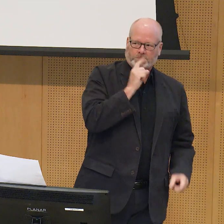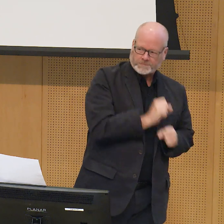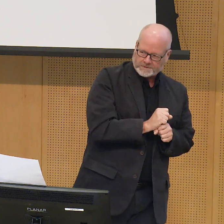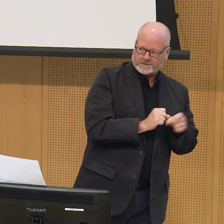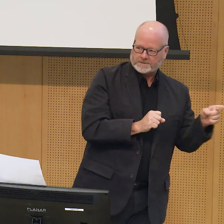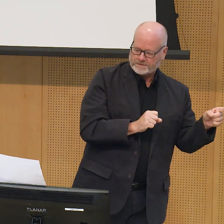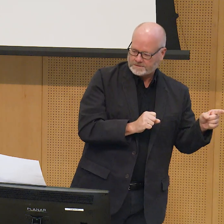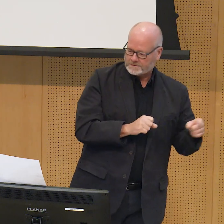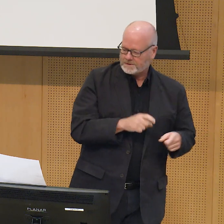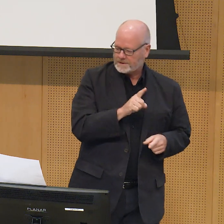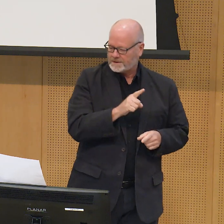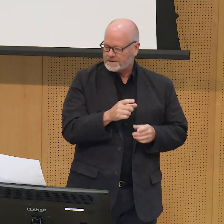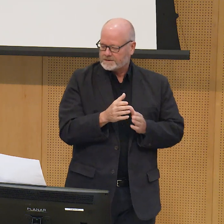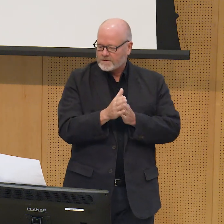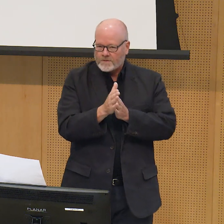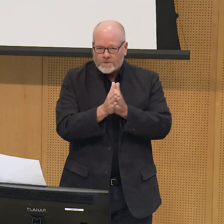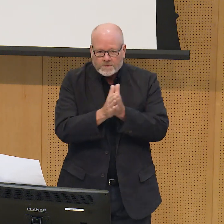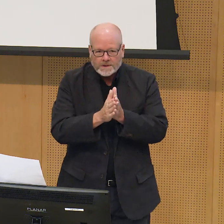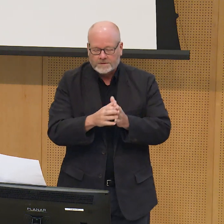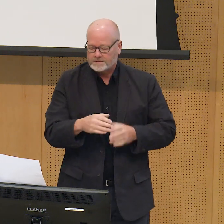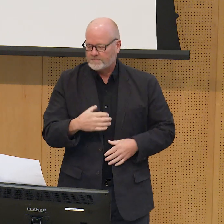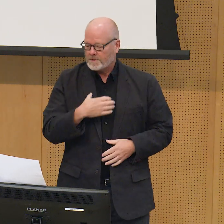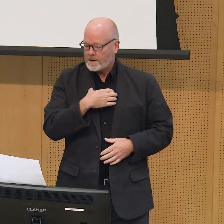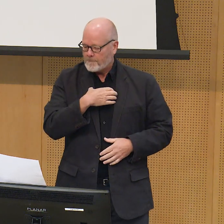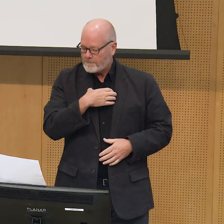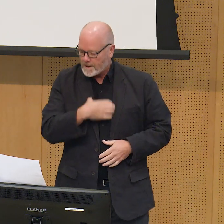his skill, his knowledge.